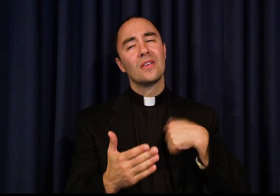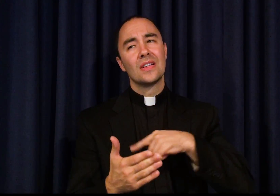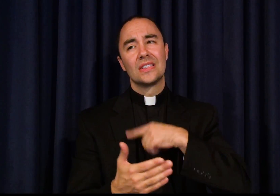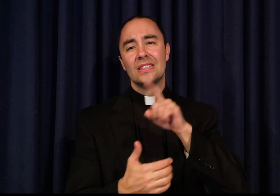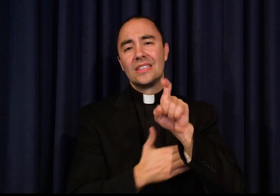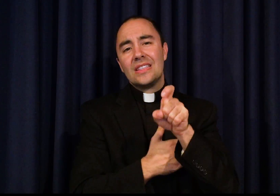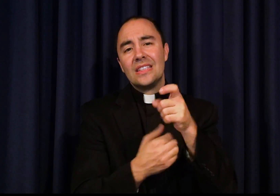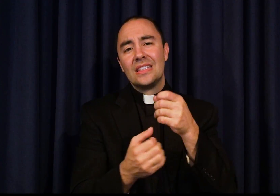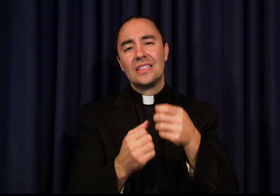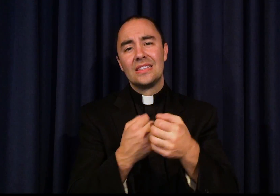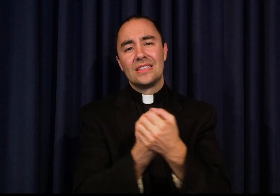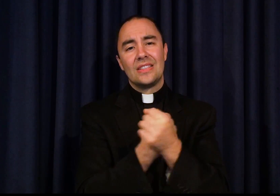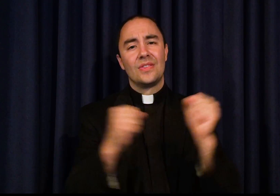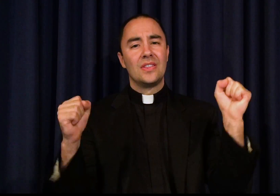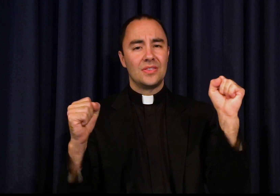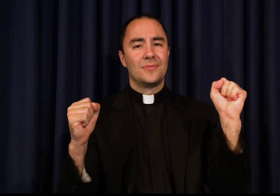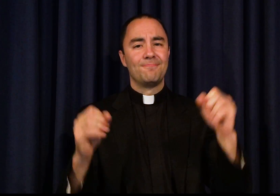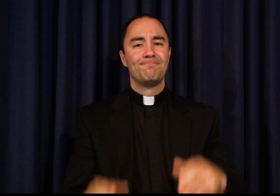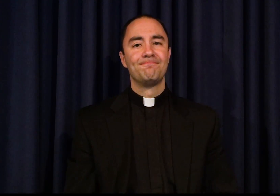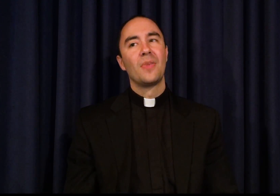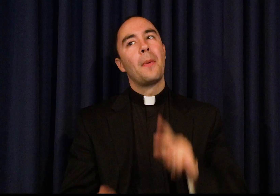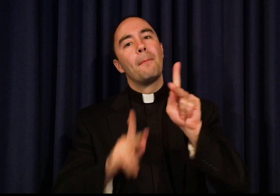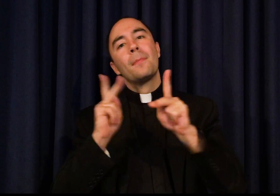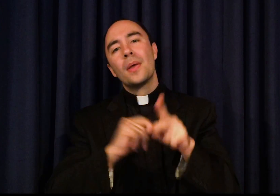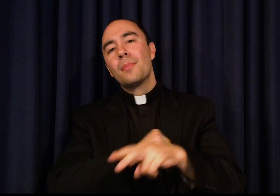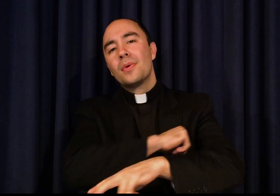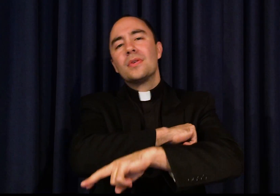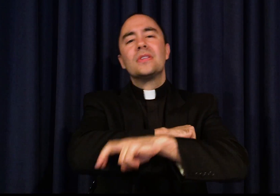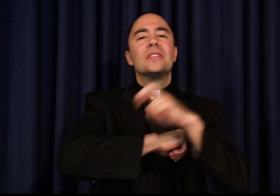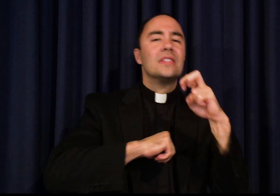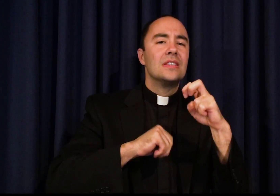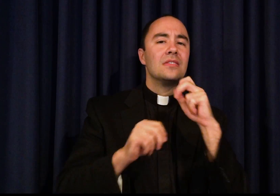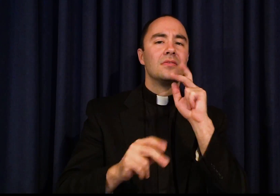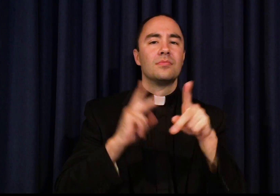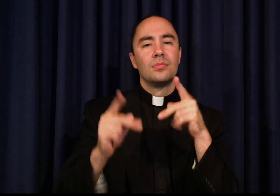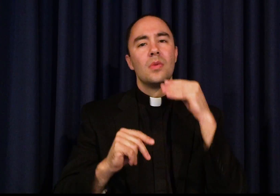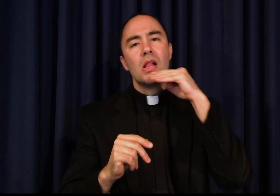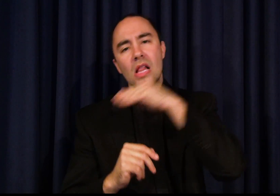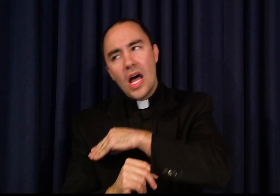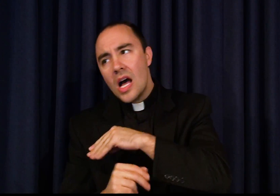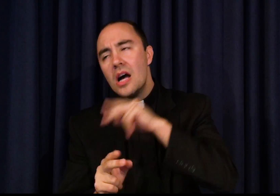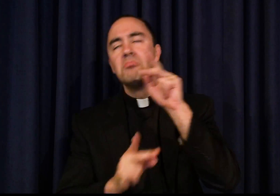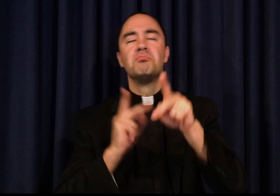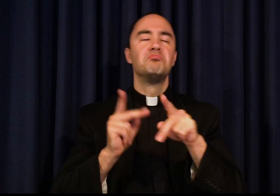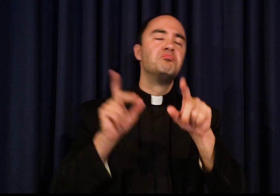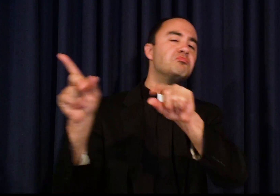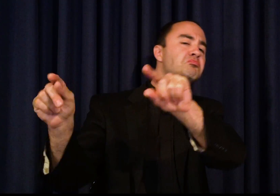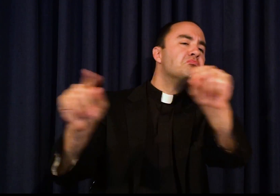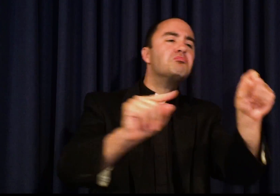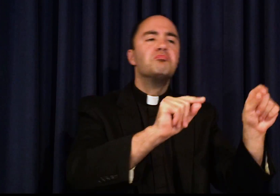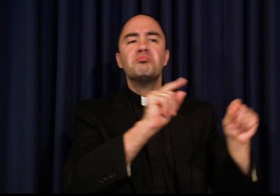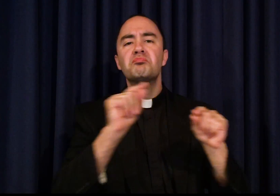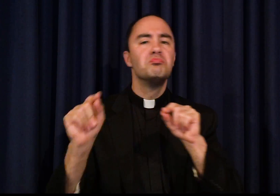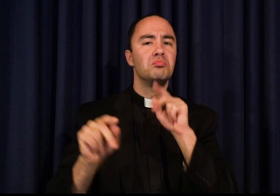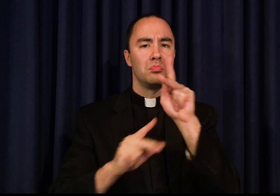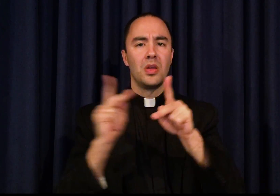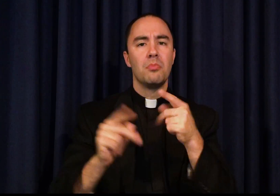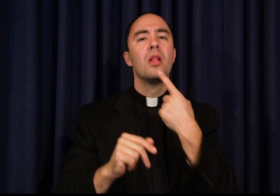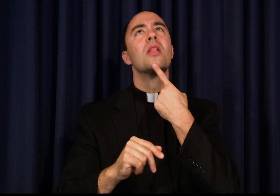it's true we all sin, all of us need salvation. People do different things.